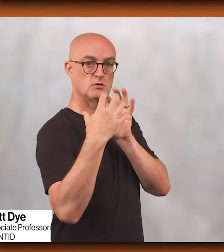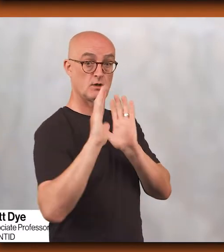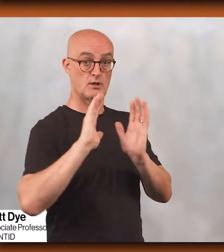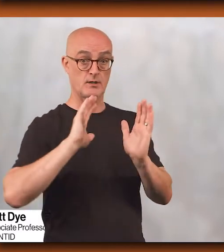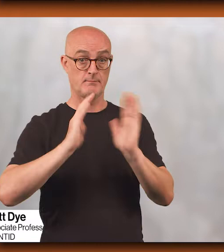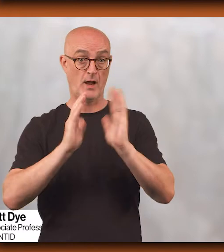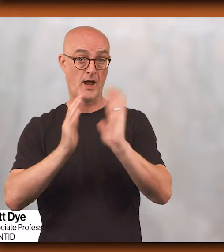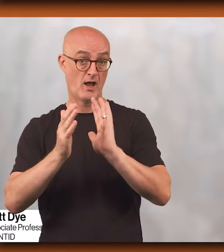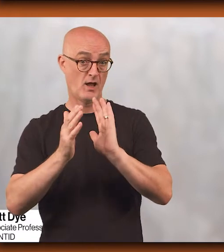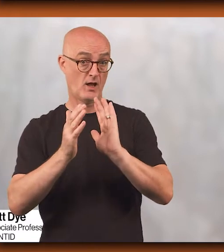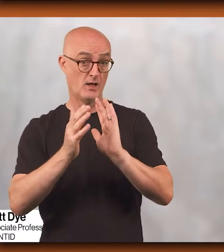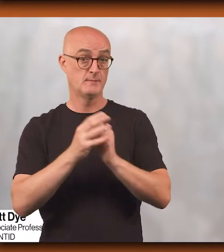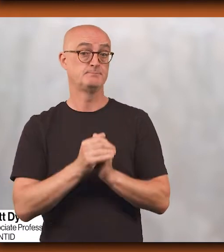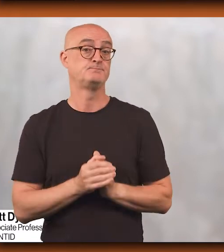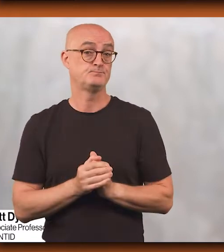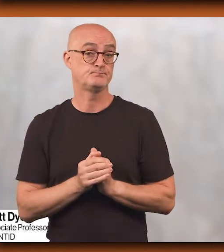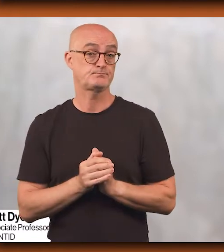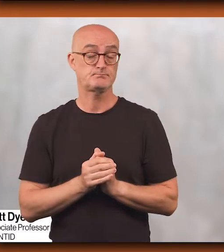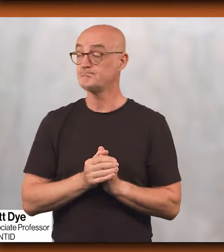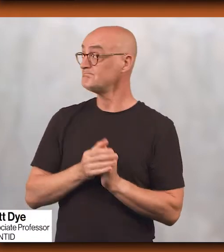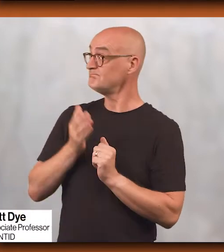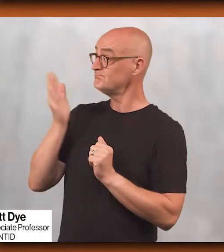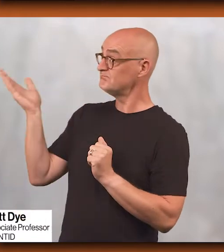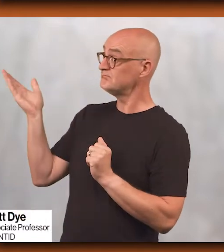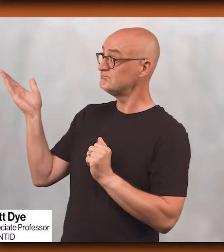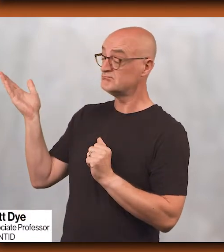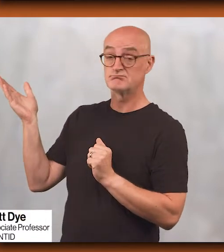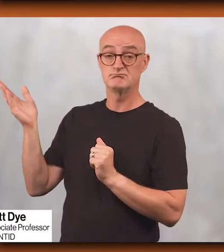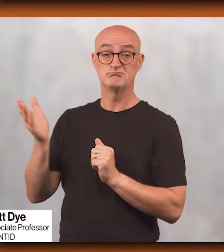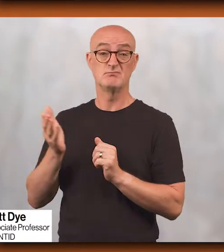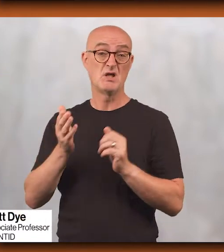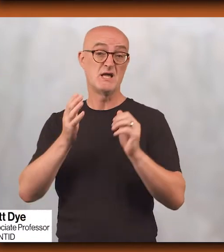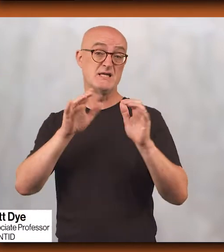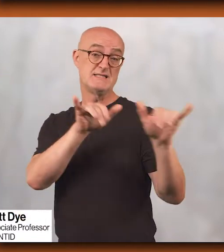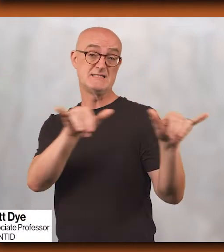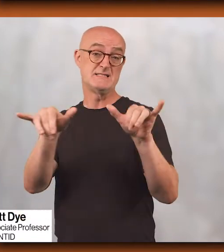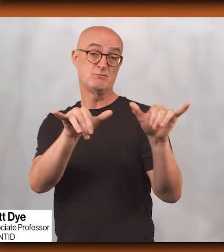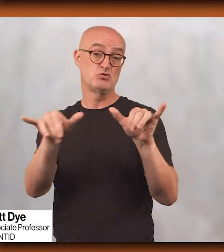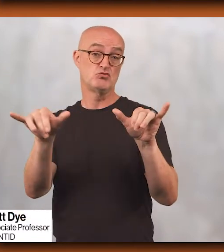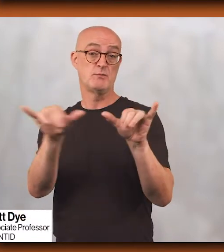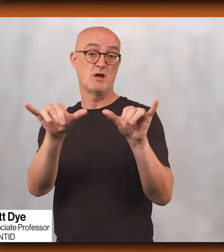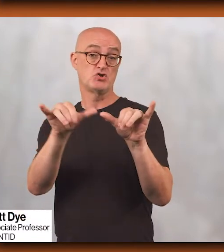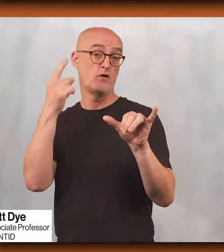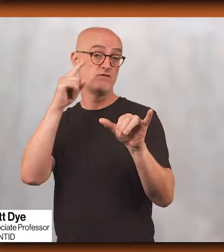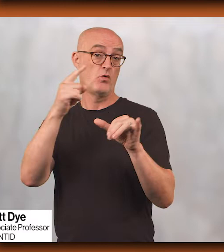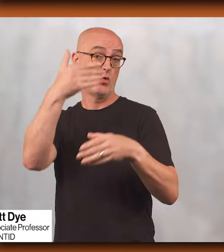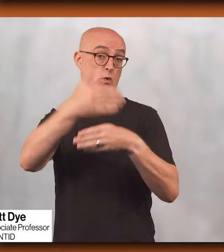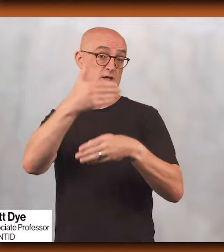Here's what our symmetry metric looks like for "window," so on the left, we have the trajectories